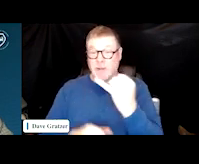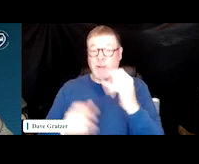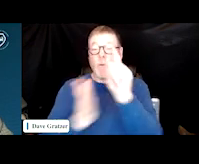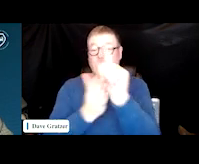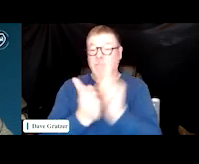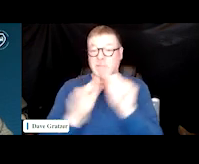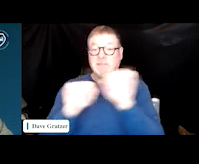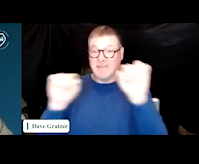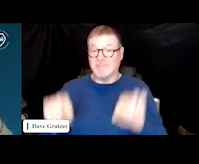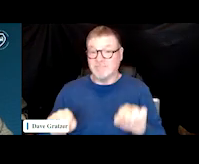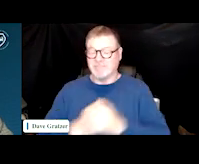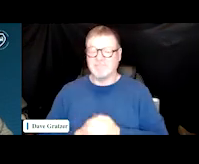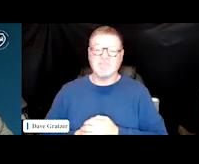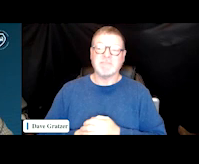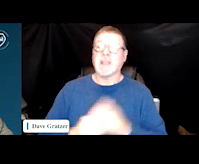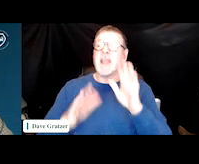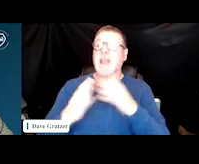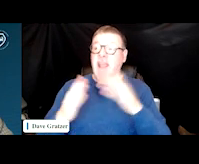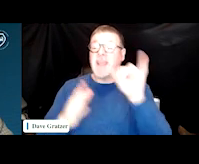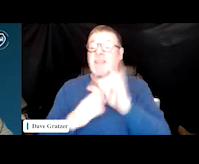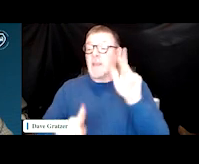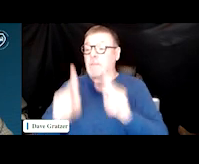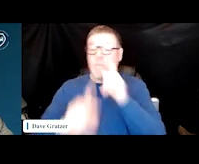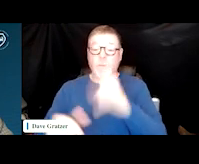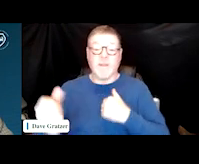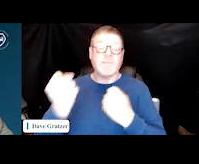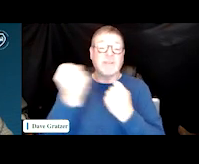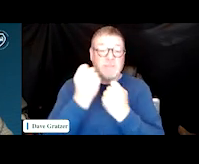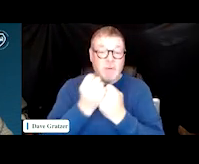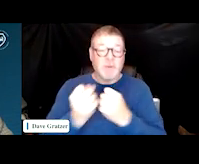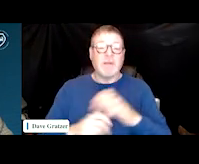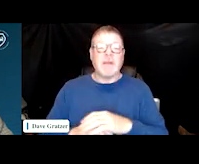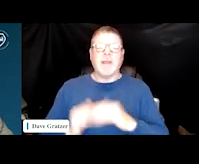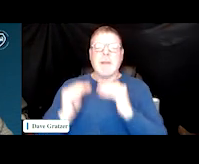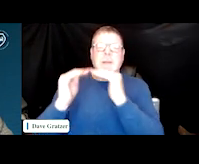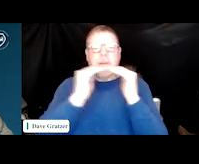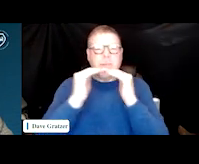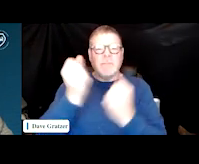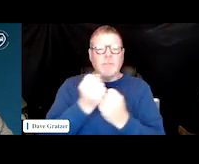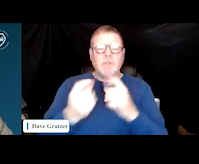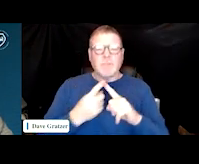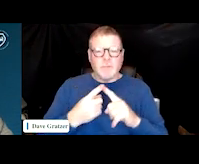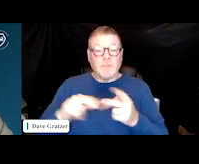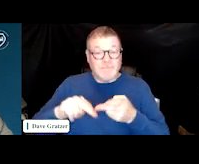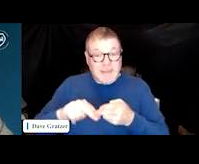Among the effects of peer support, peer support has been shown to increase engagement